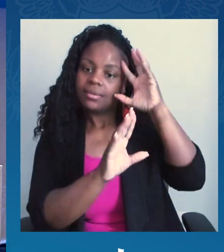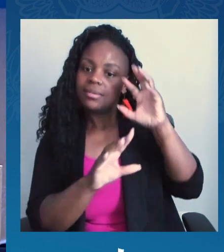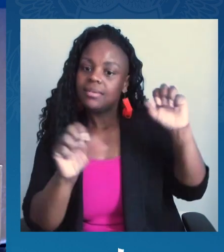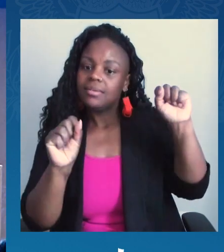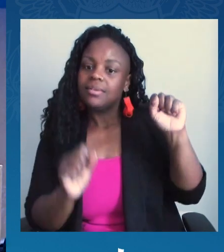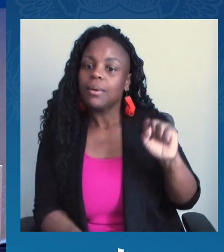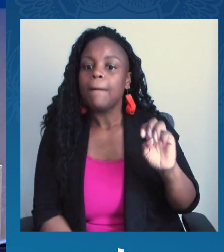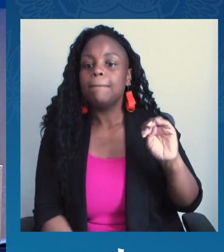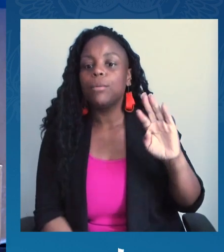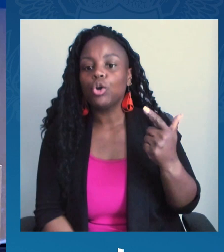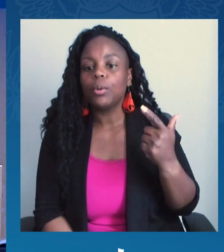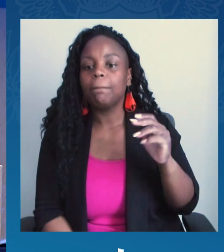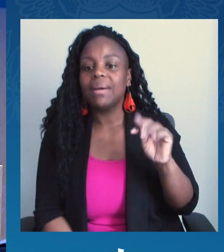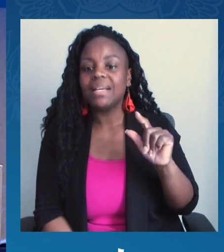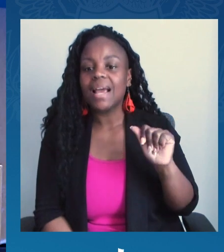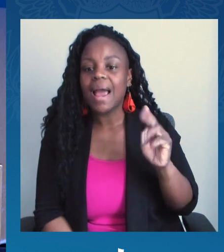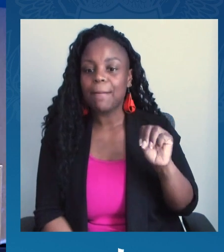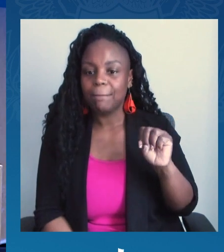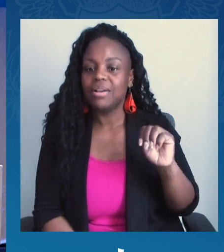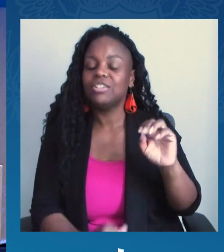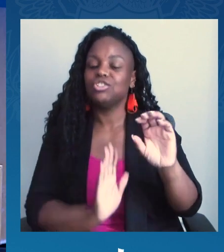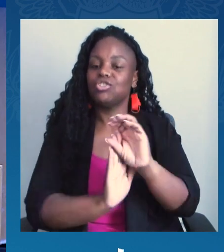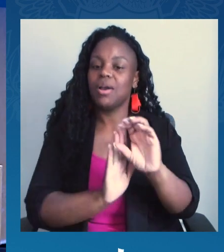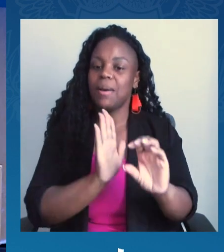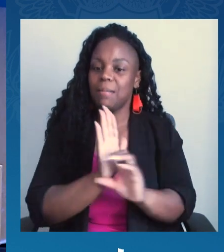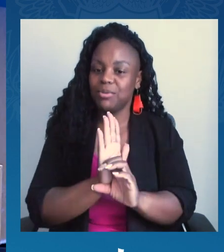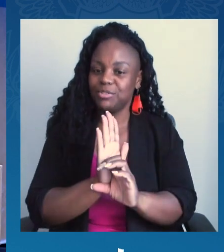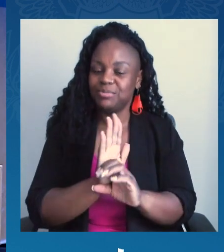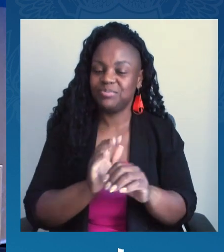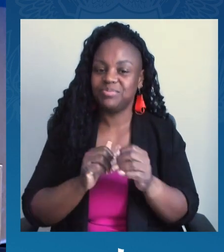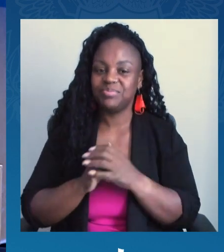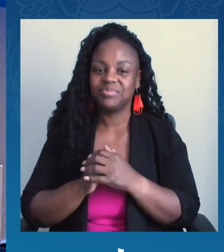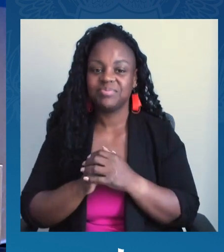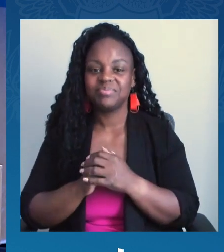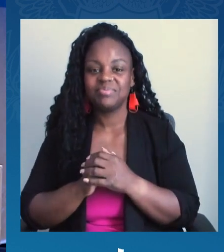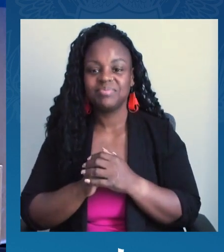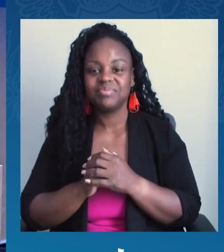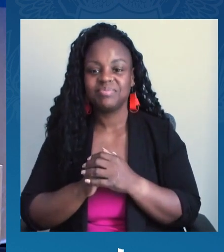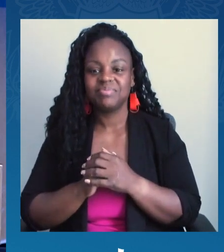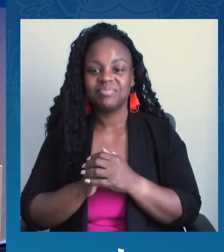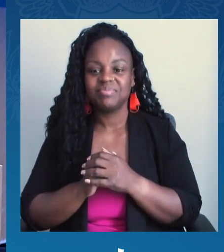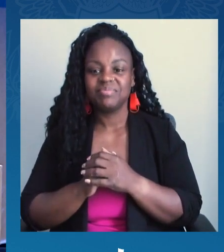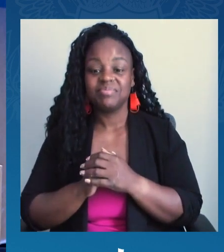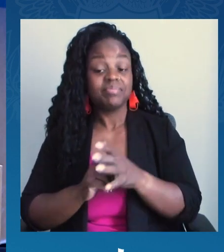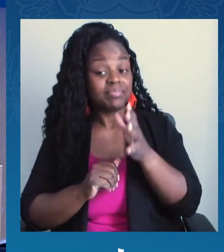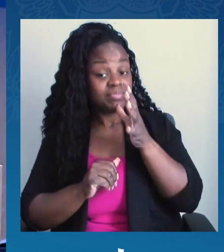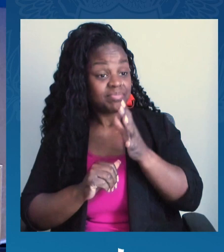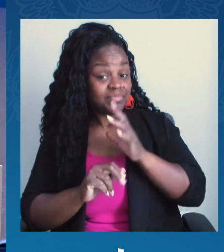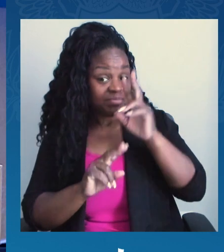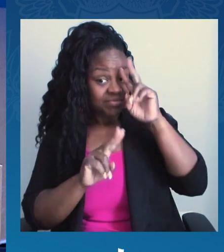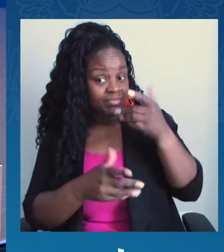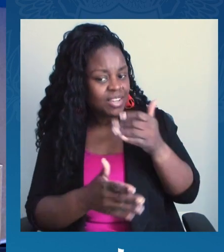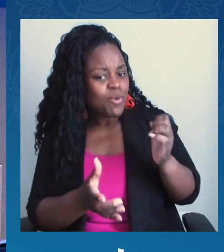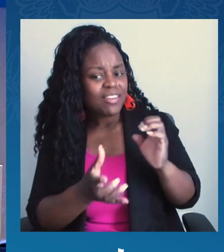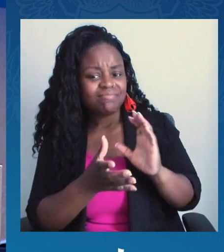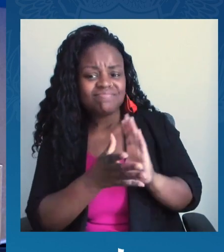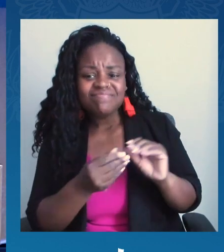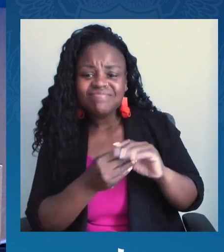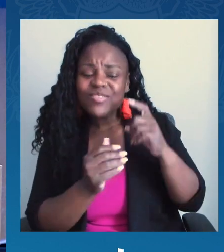I see you. Madam Vice President, is there anybody you want to acknowledge out here? Madam Vice President,